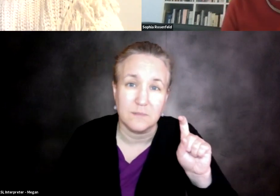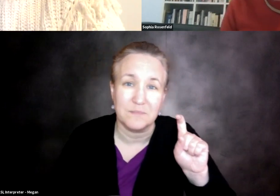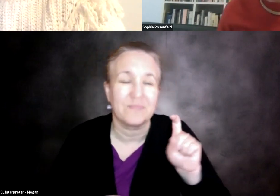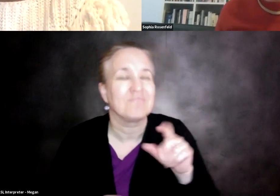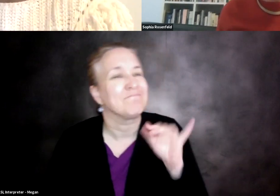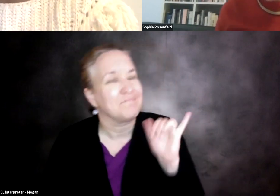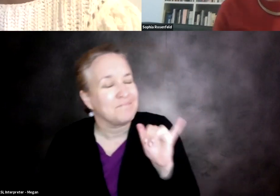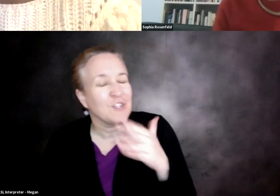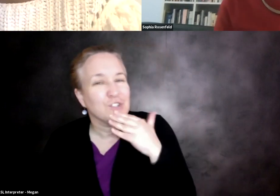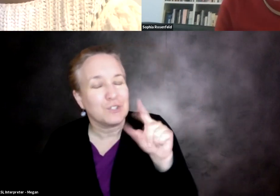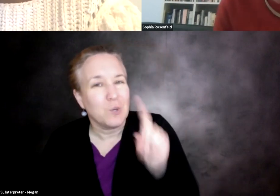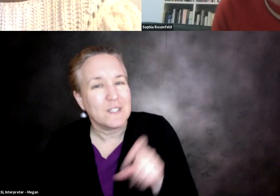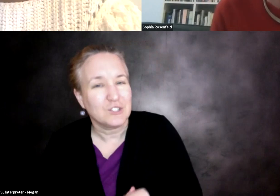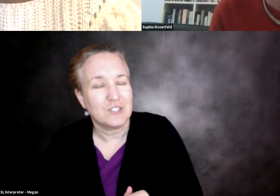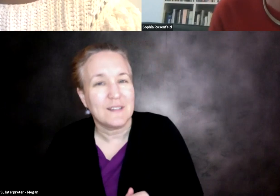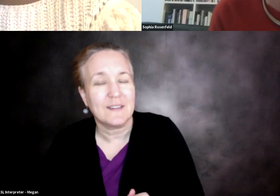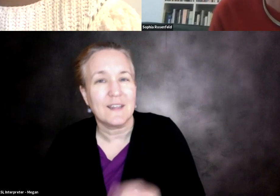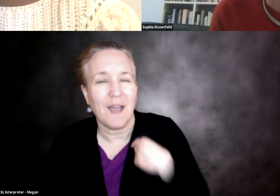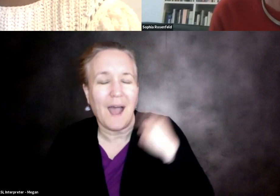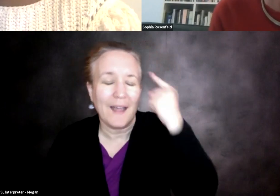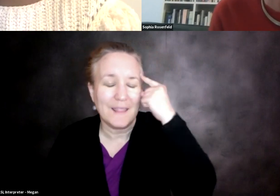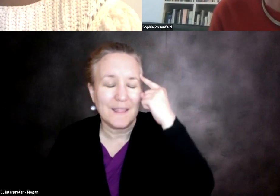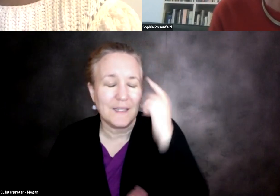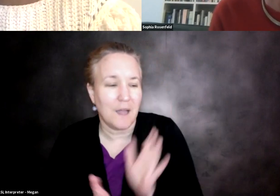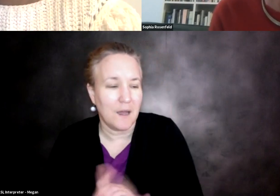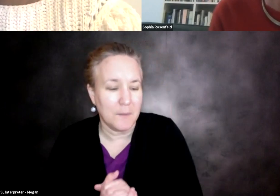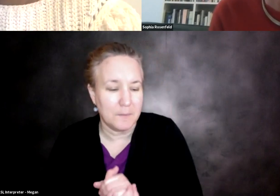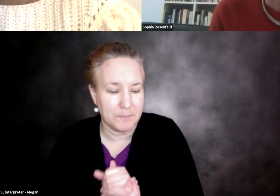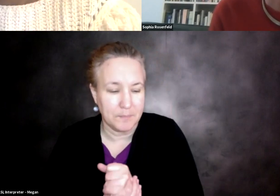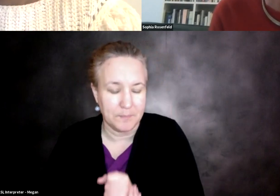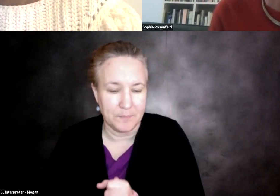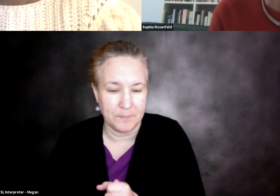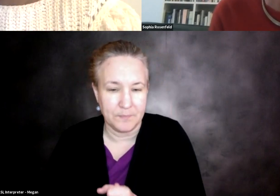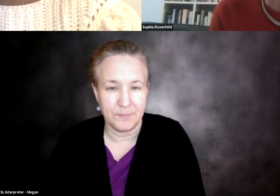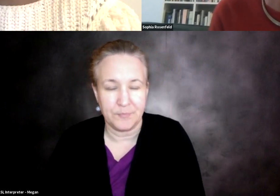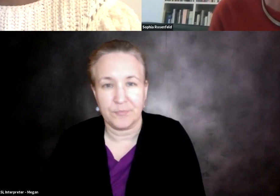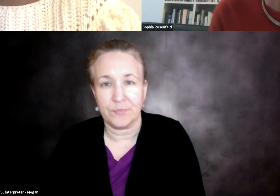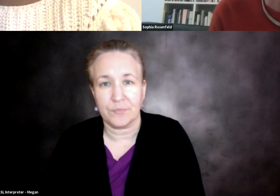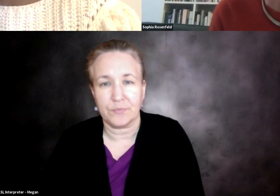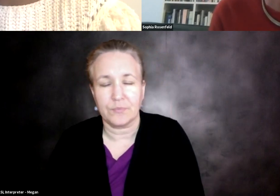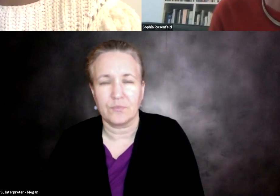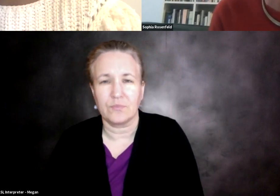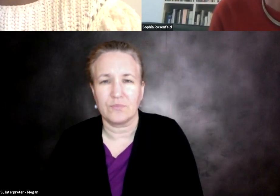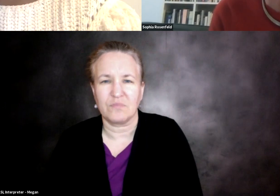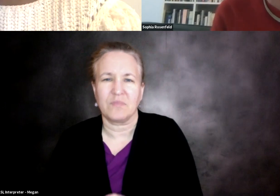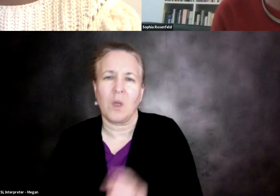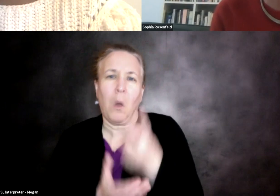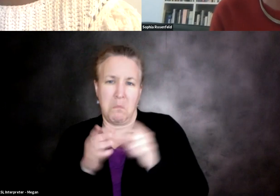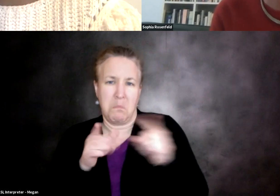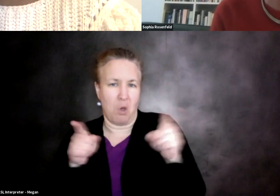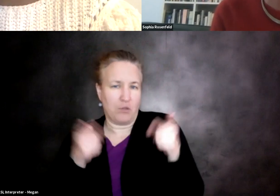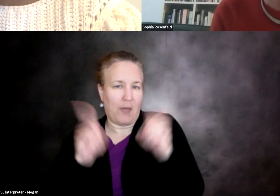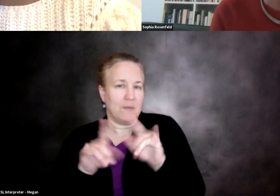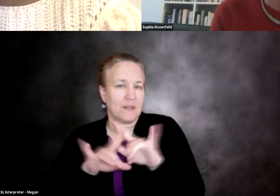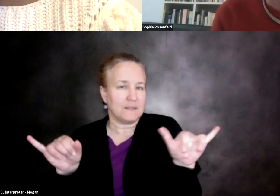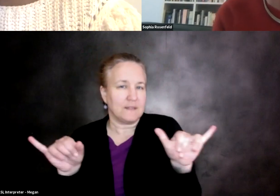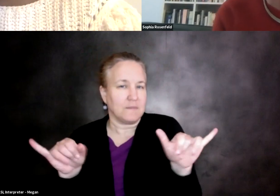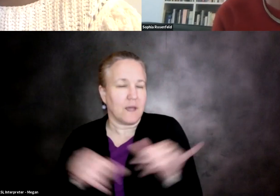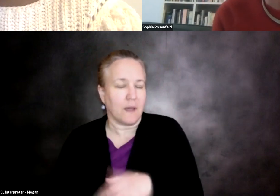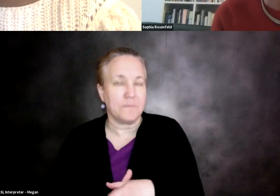I mean, I think both things are happening at the same time.